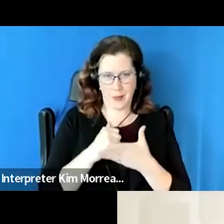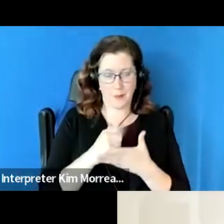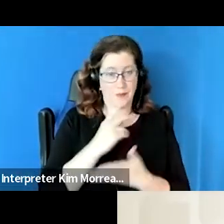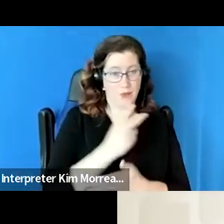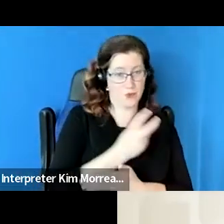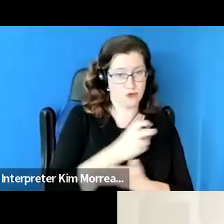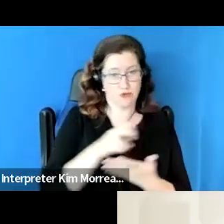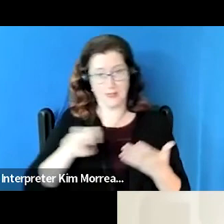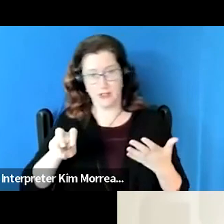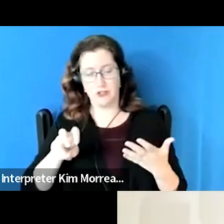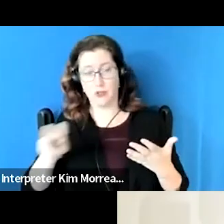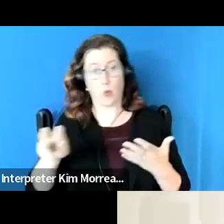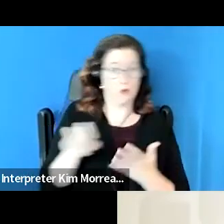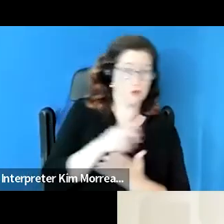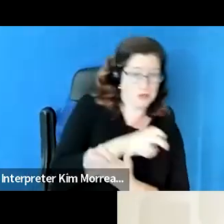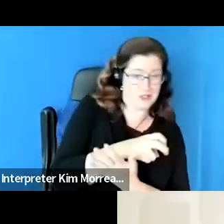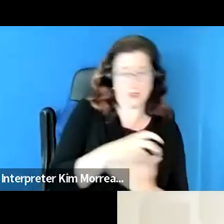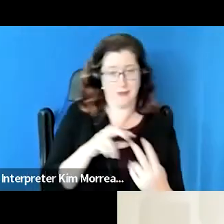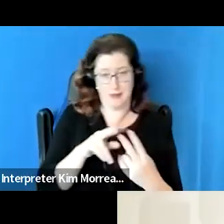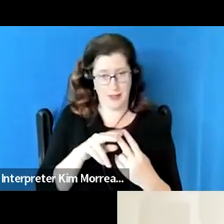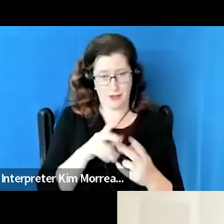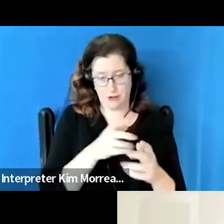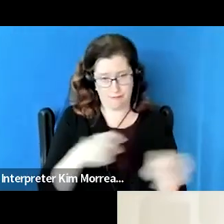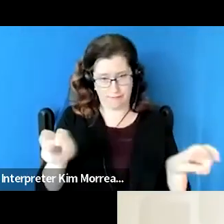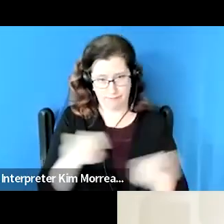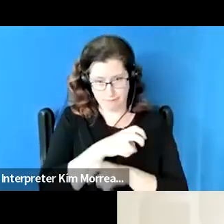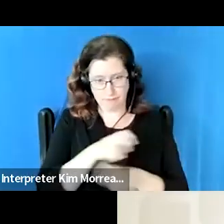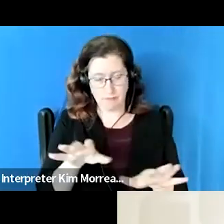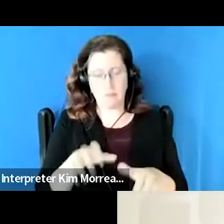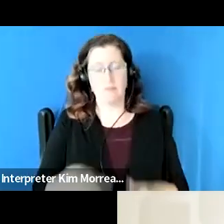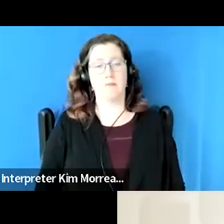both going to work and going home is God or dog.